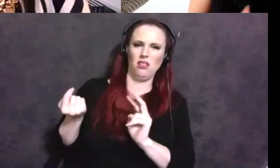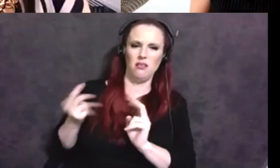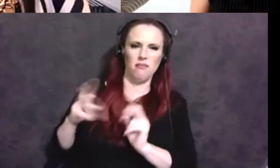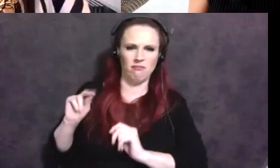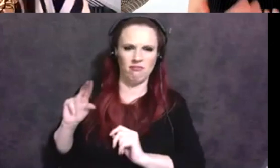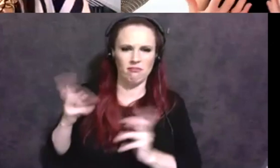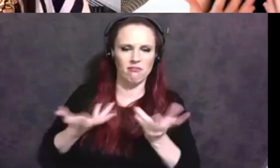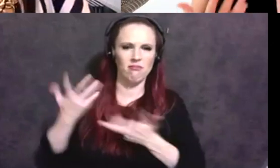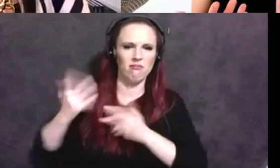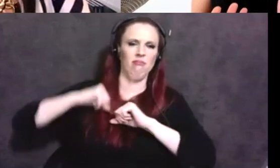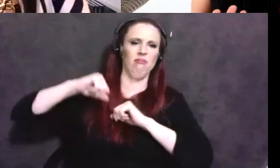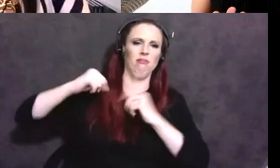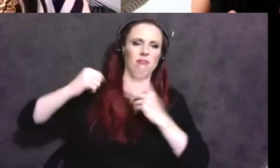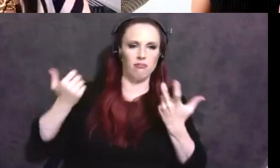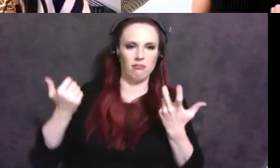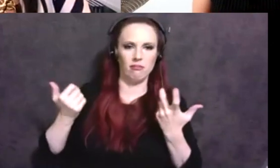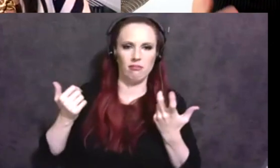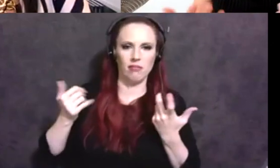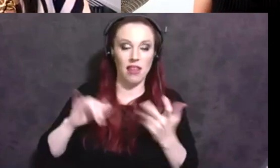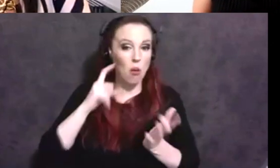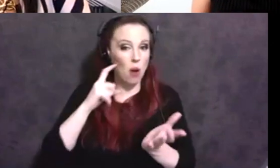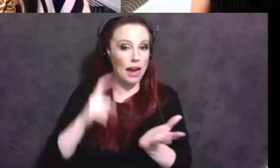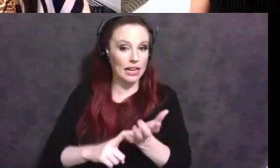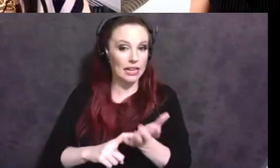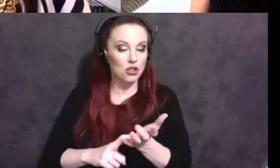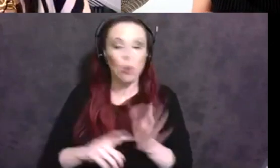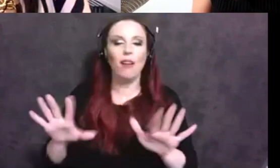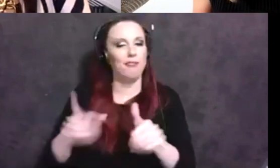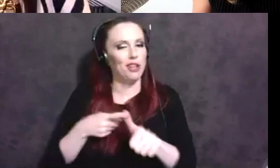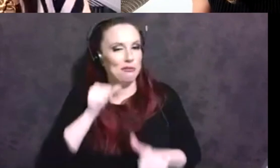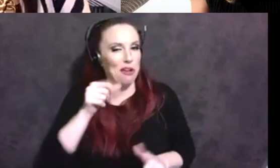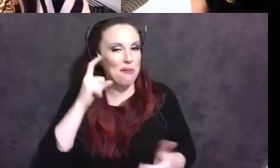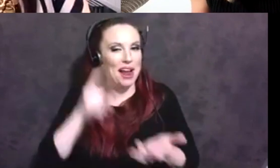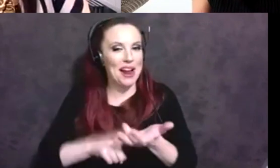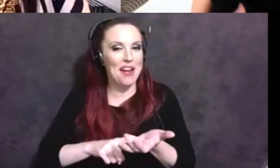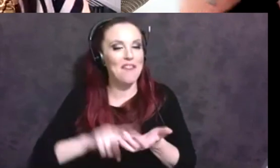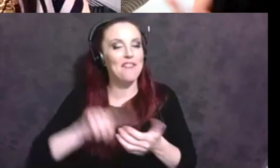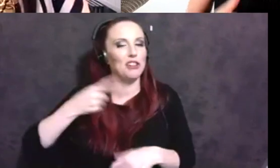is and why you are having it. The first time I heard the word privilege I was like wait,